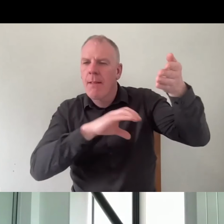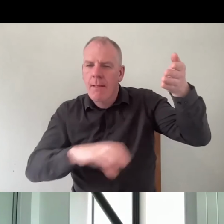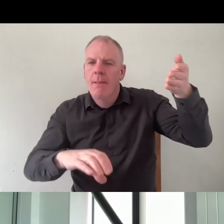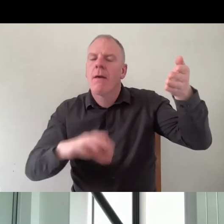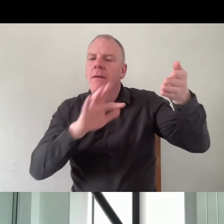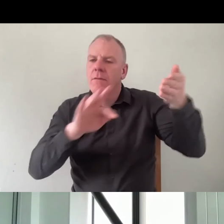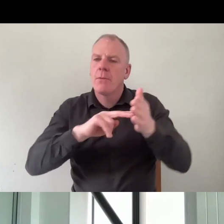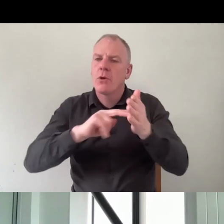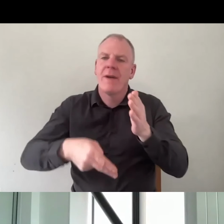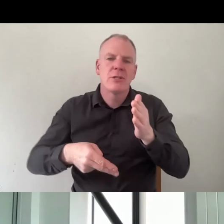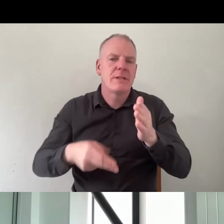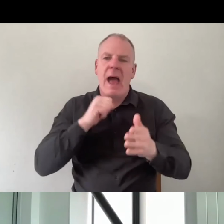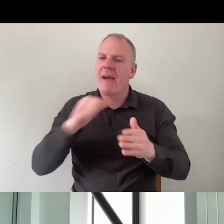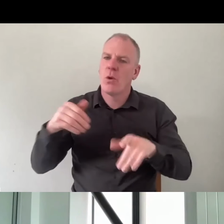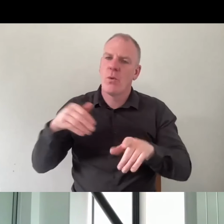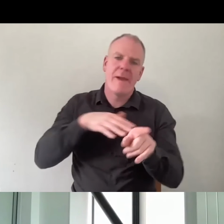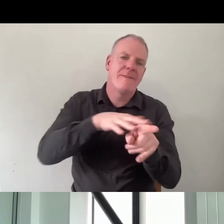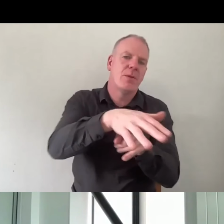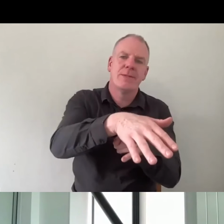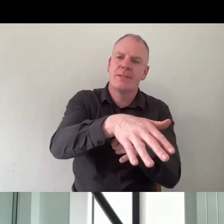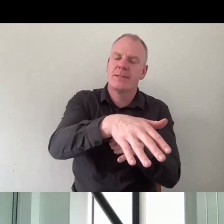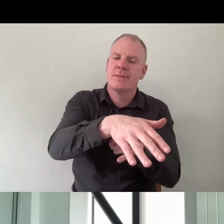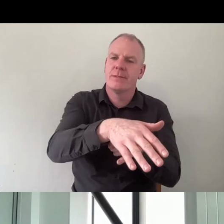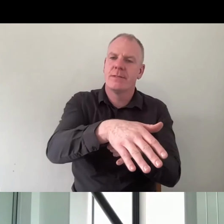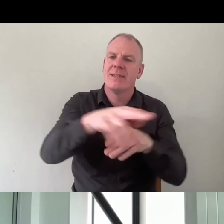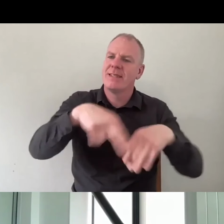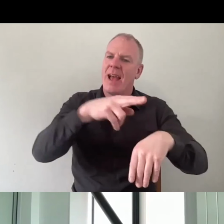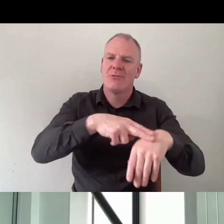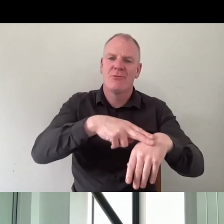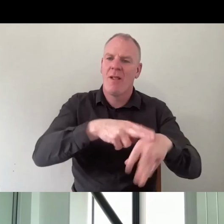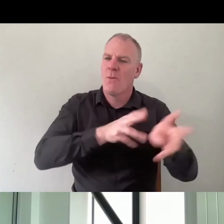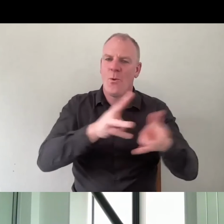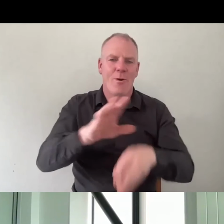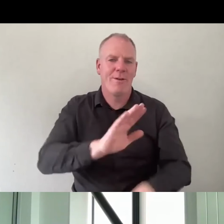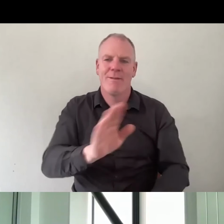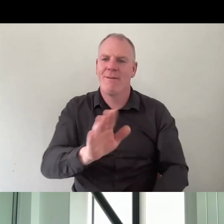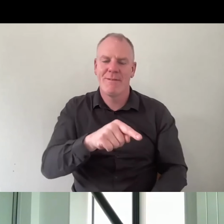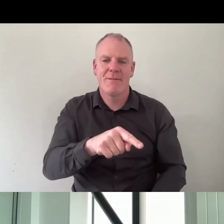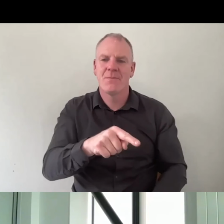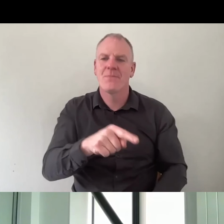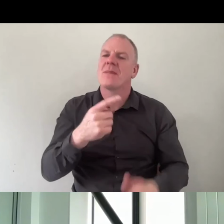don't have a direct effect at the national level. An individual cannot go to court